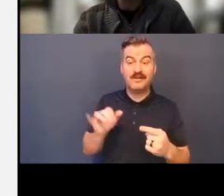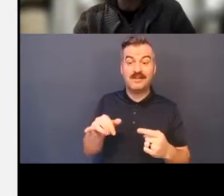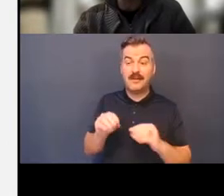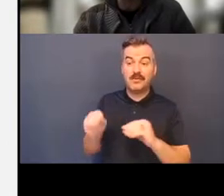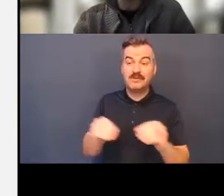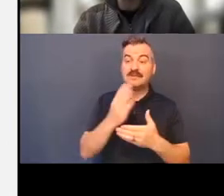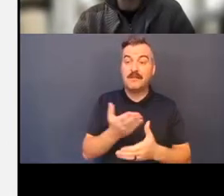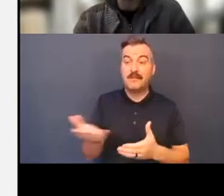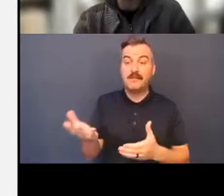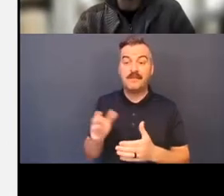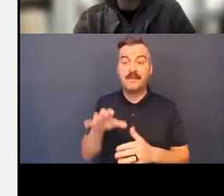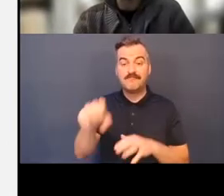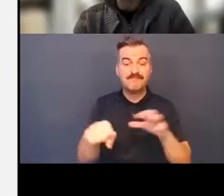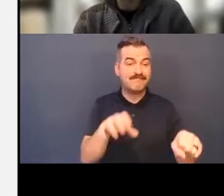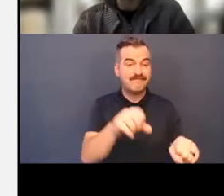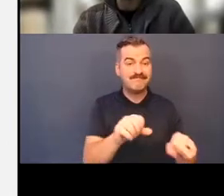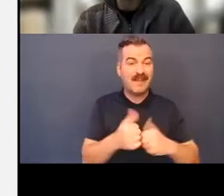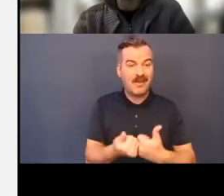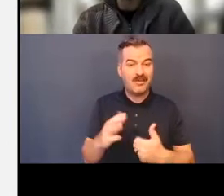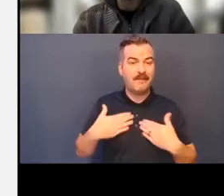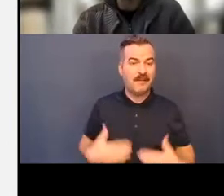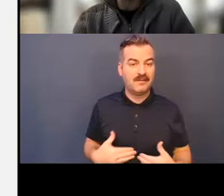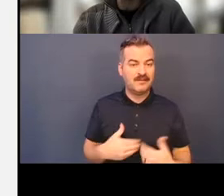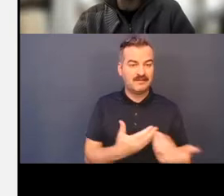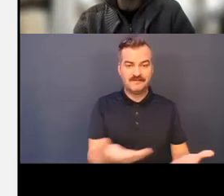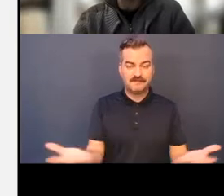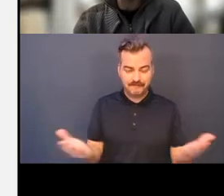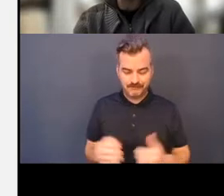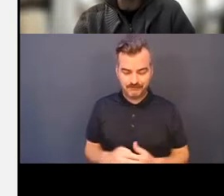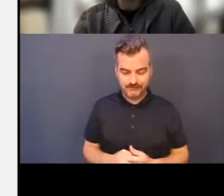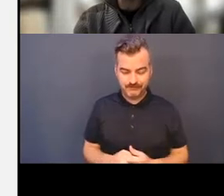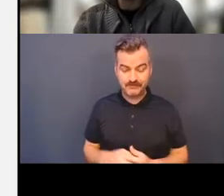and reach to the ways that it warrants 15:35:01 and space on this view ability becomes